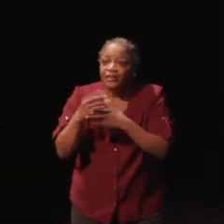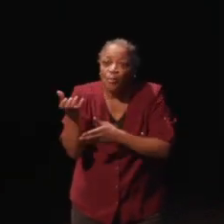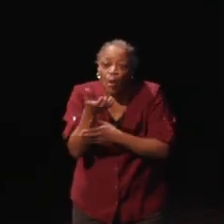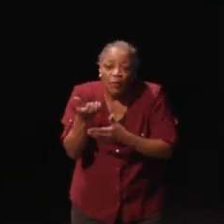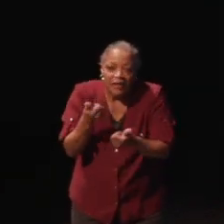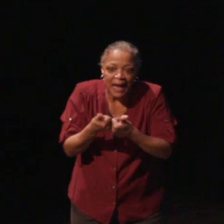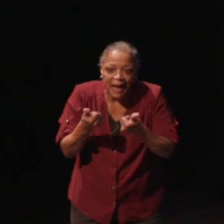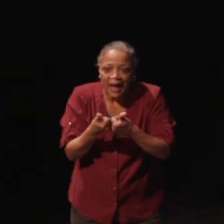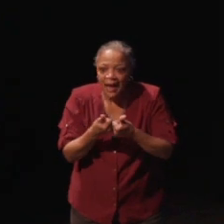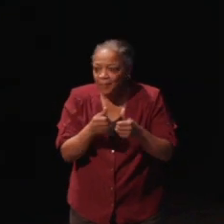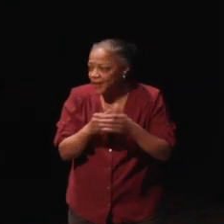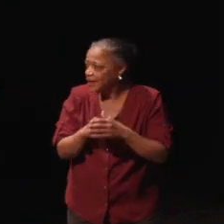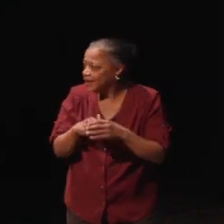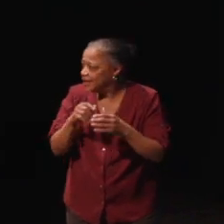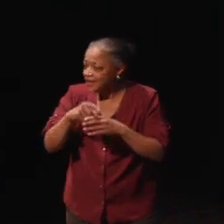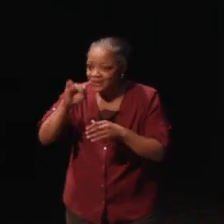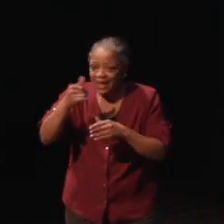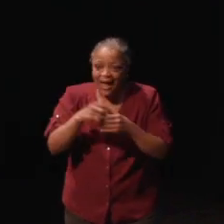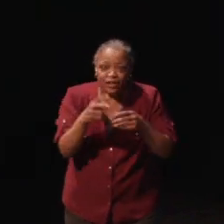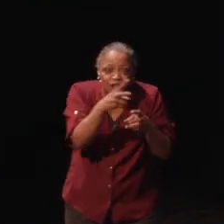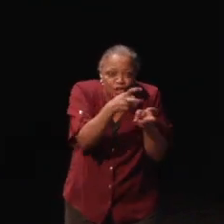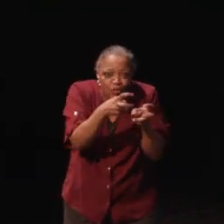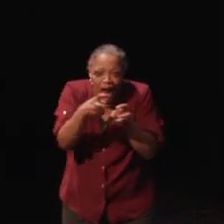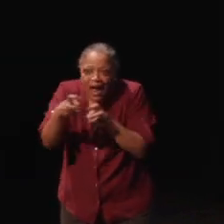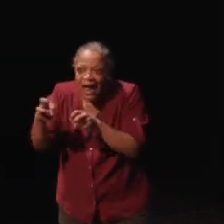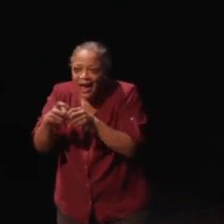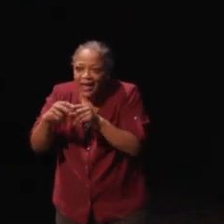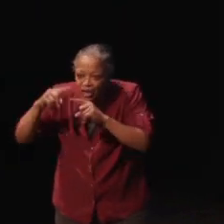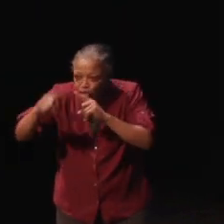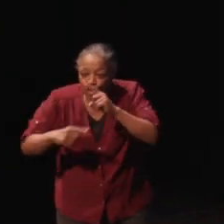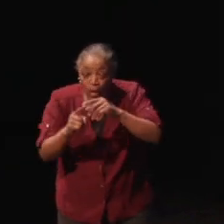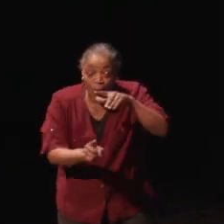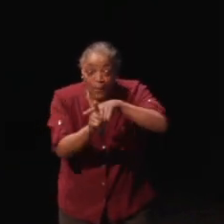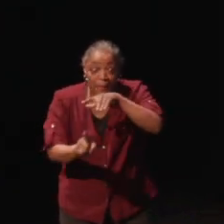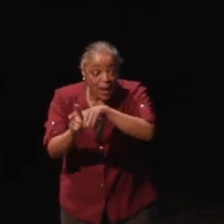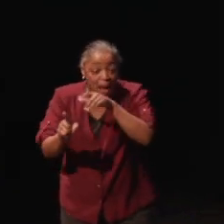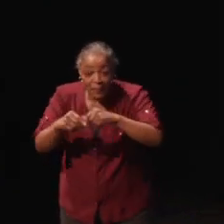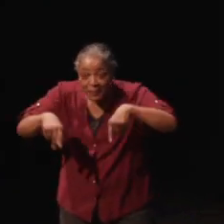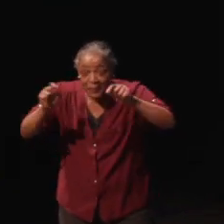it included long tabs and dragging to the side and circular pop-up menus and it was awesome.